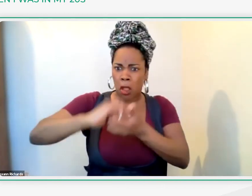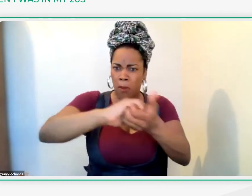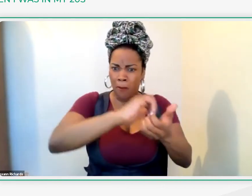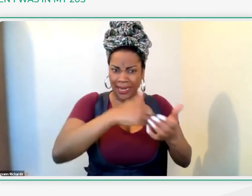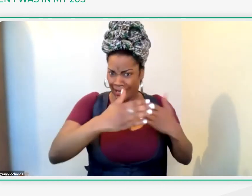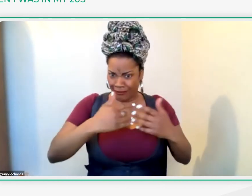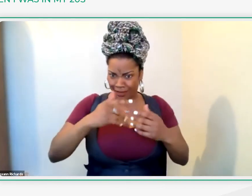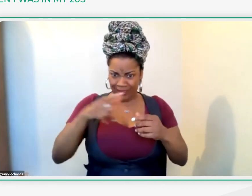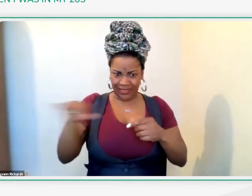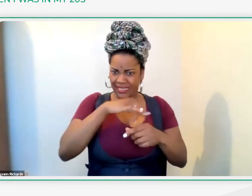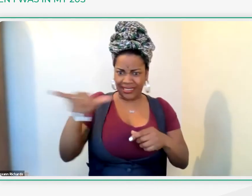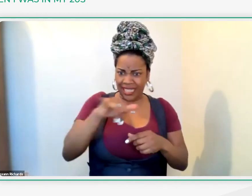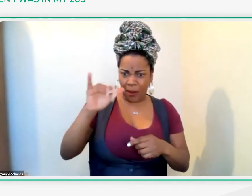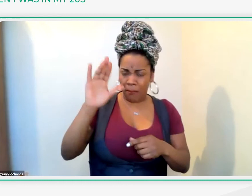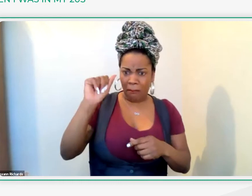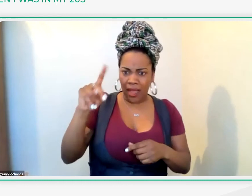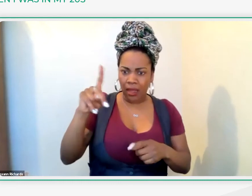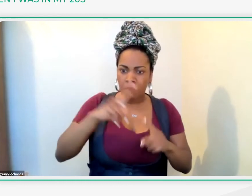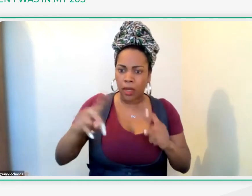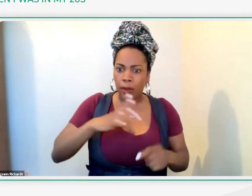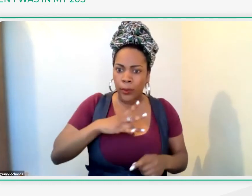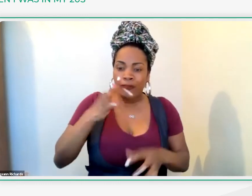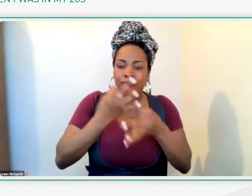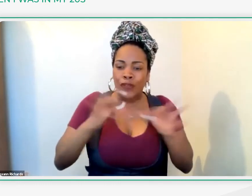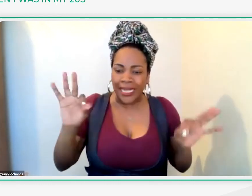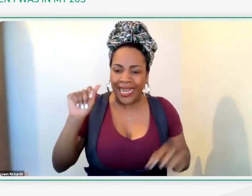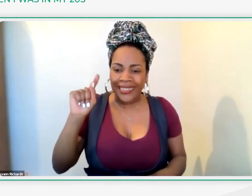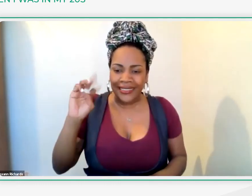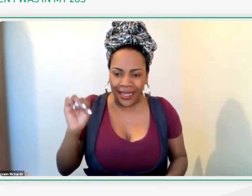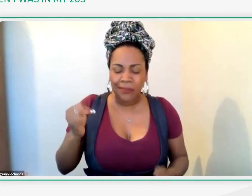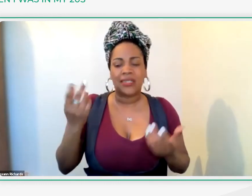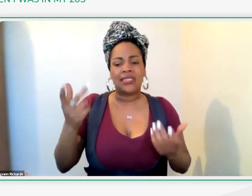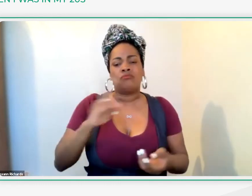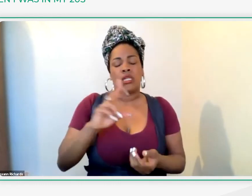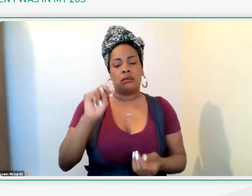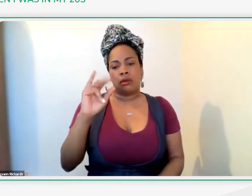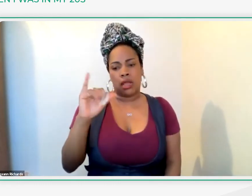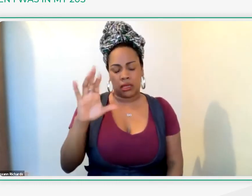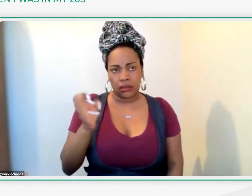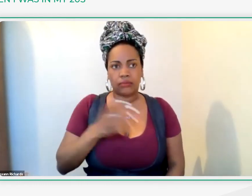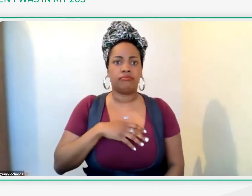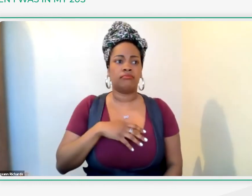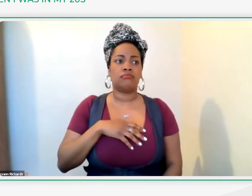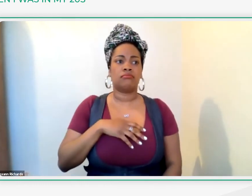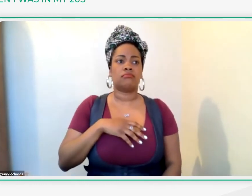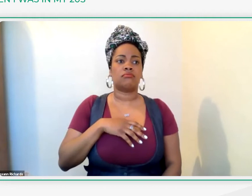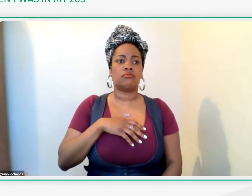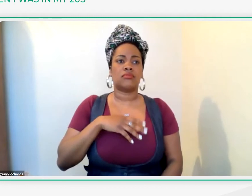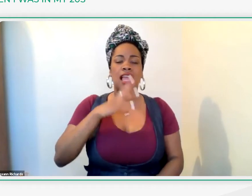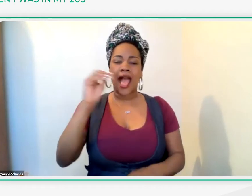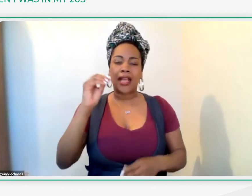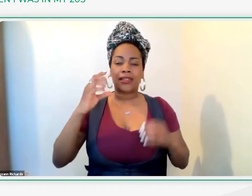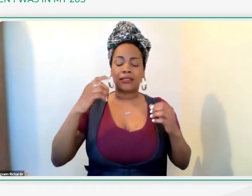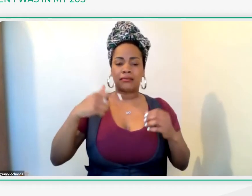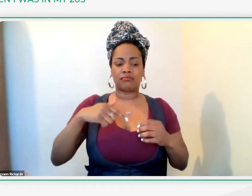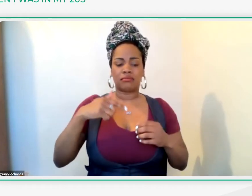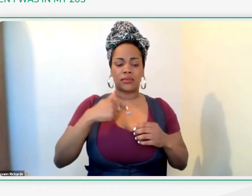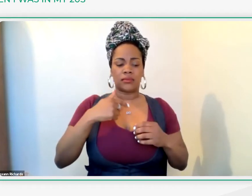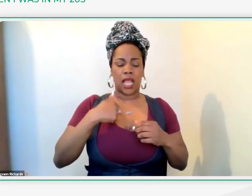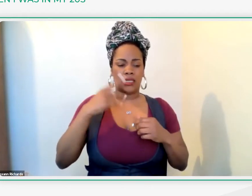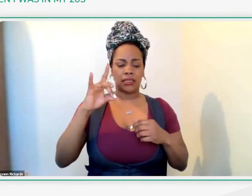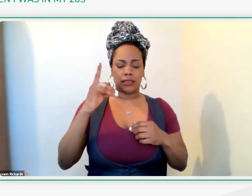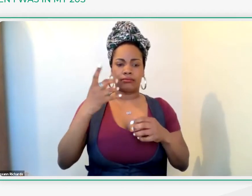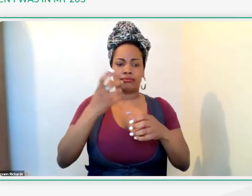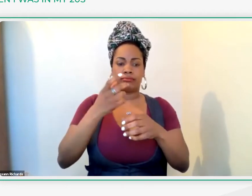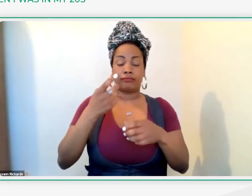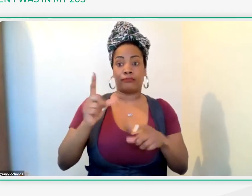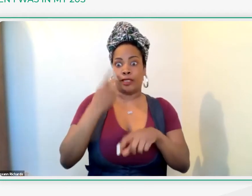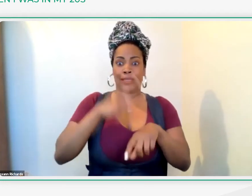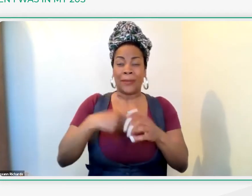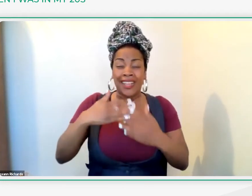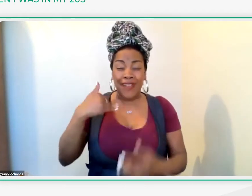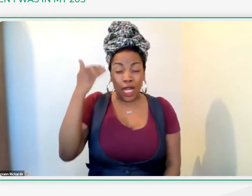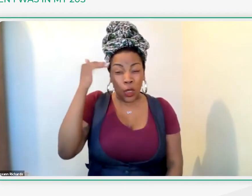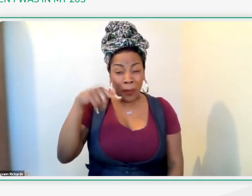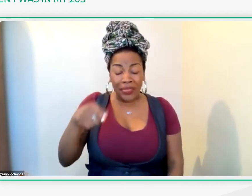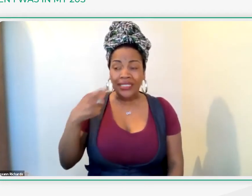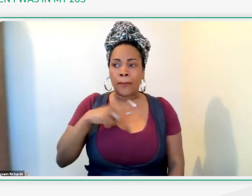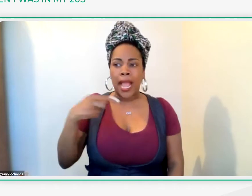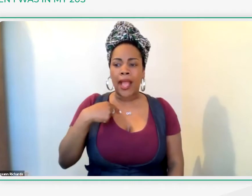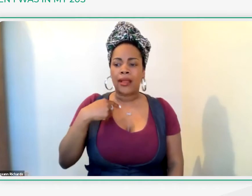credit unions, and you can have it without any fees.